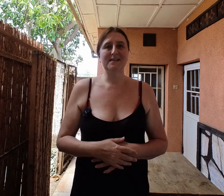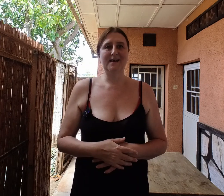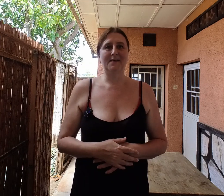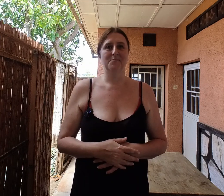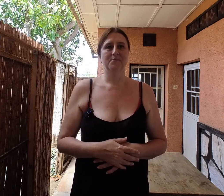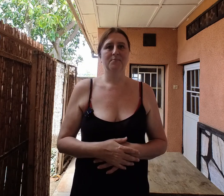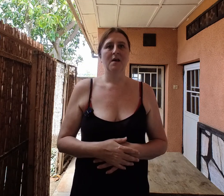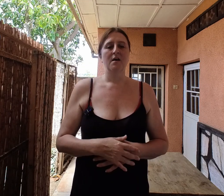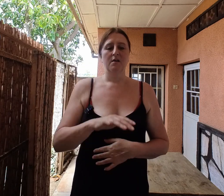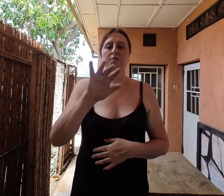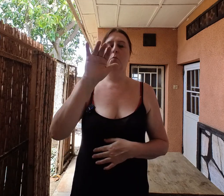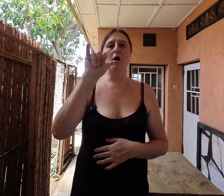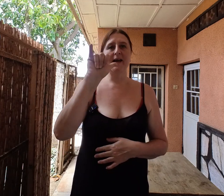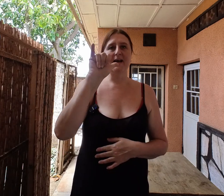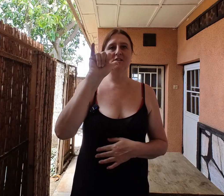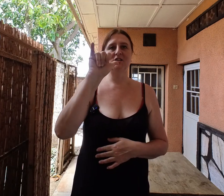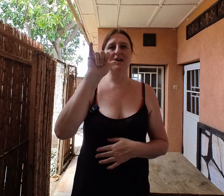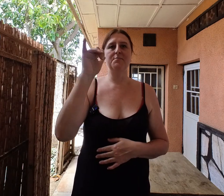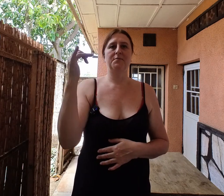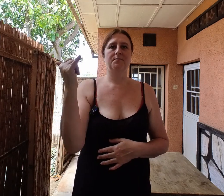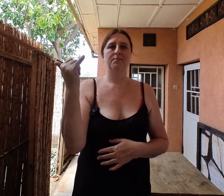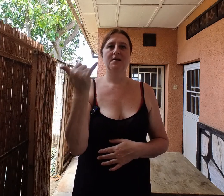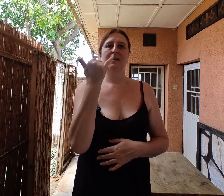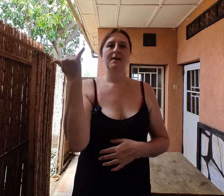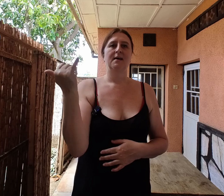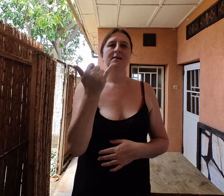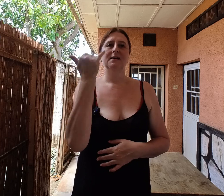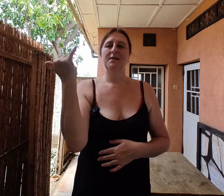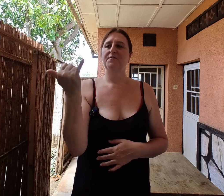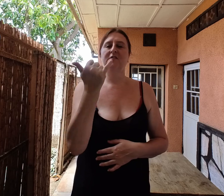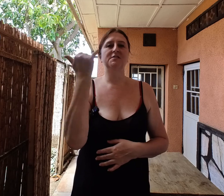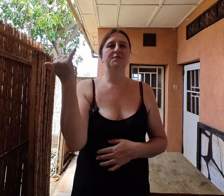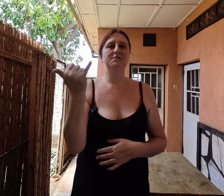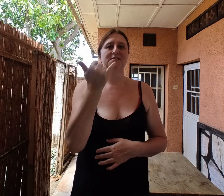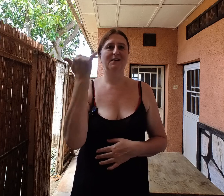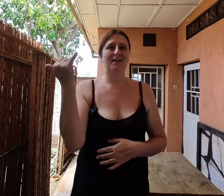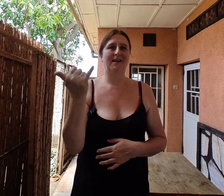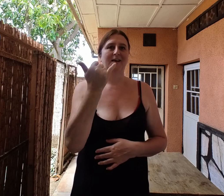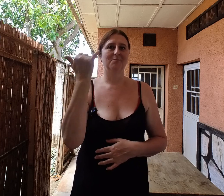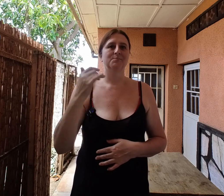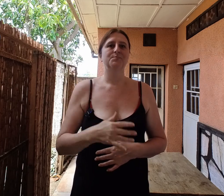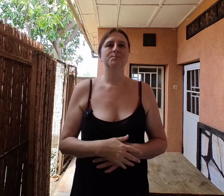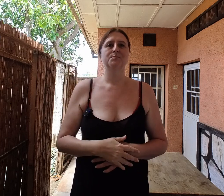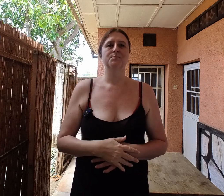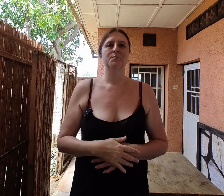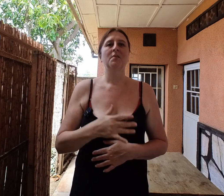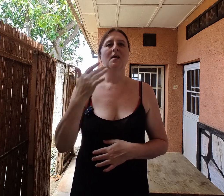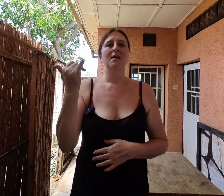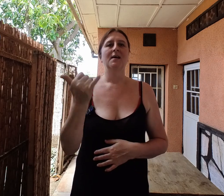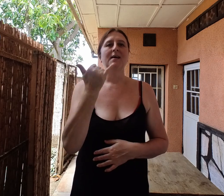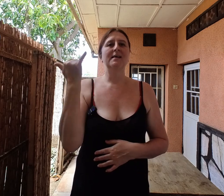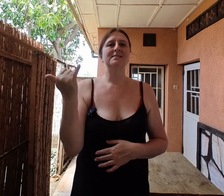Italy. The Y handshape in front of you, circling.